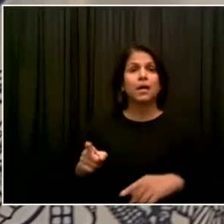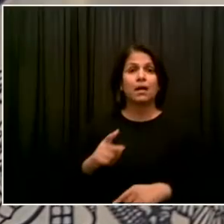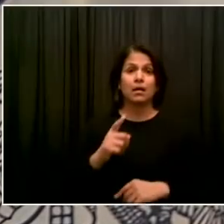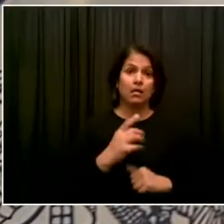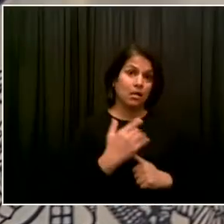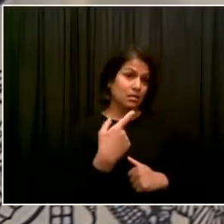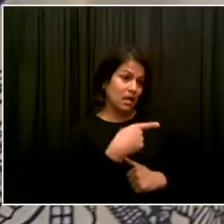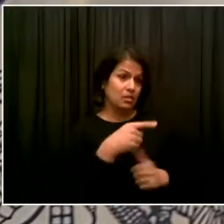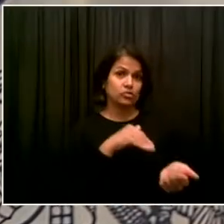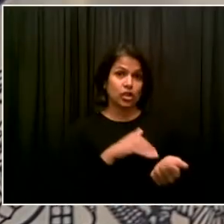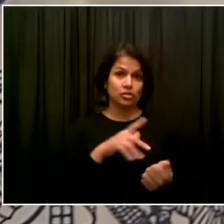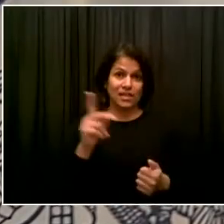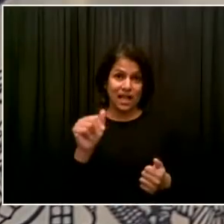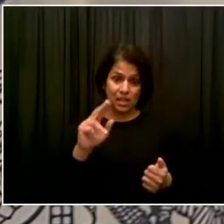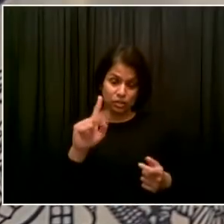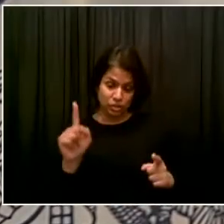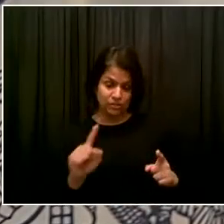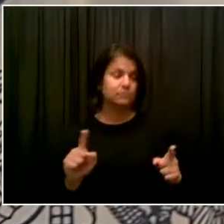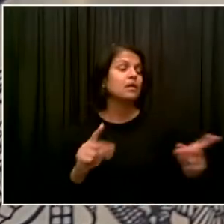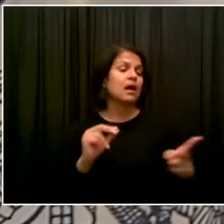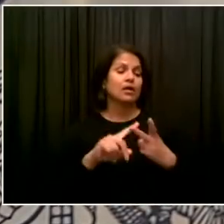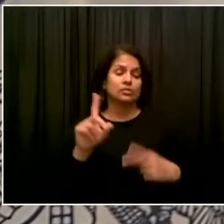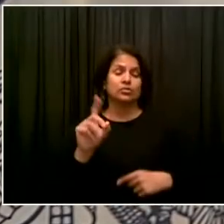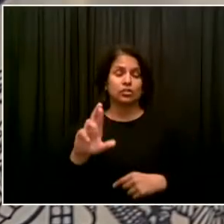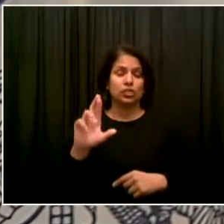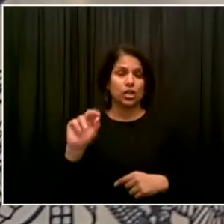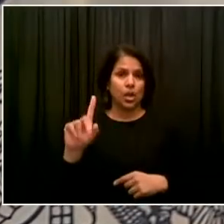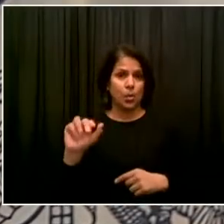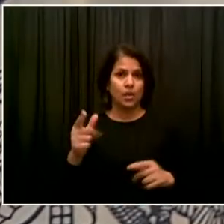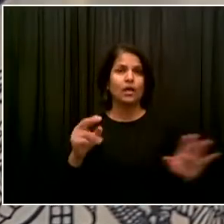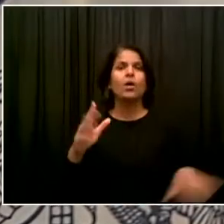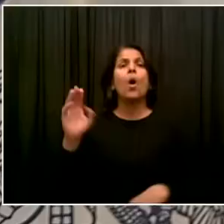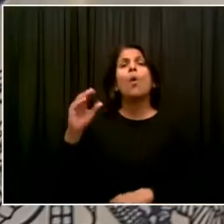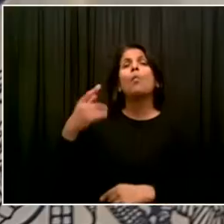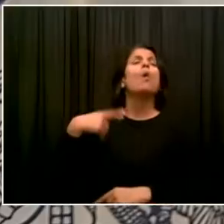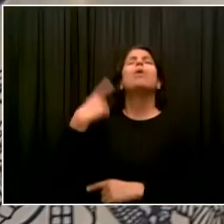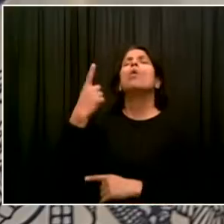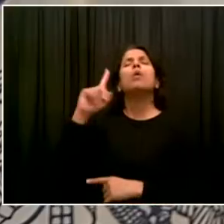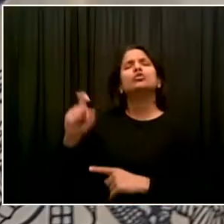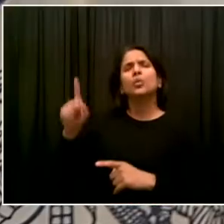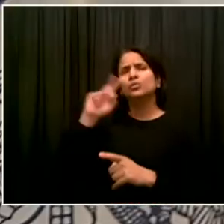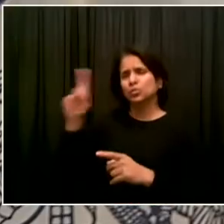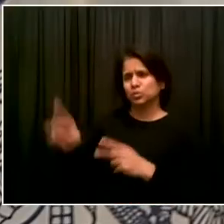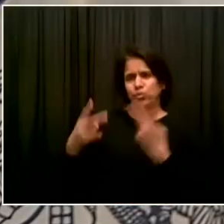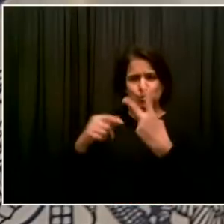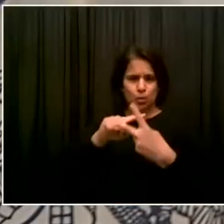CALL UPON DR. KATZ AND THEN